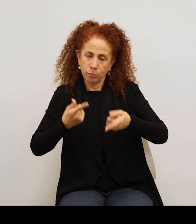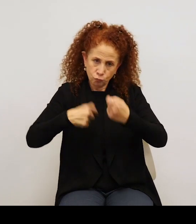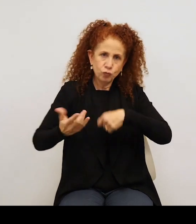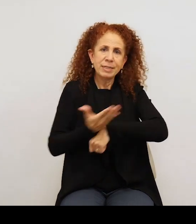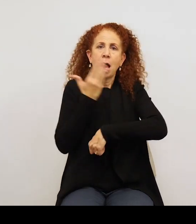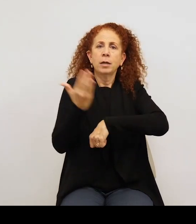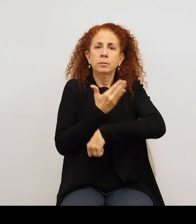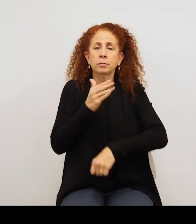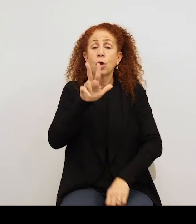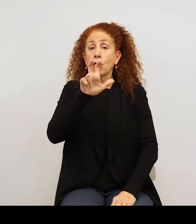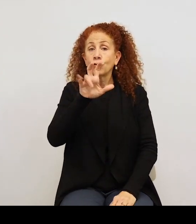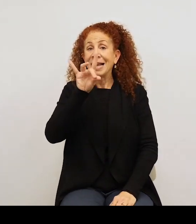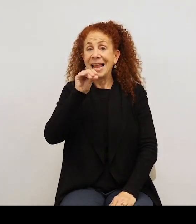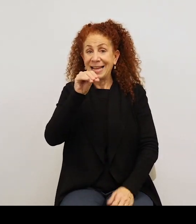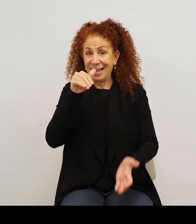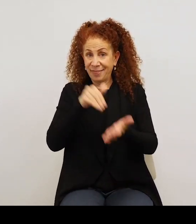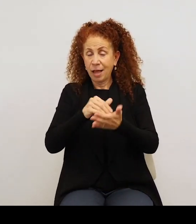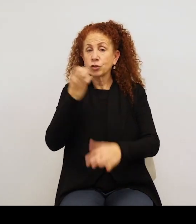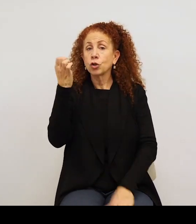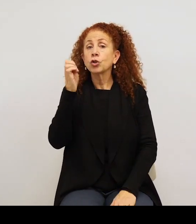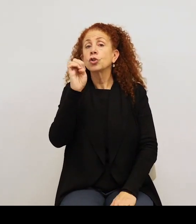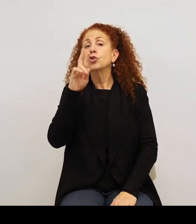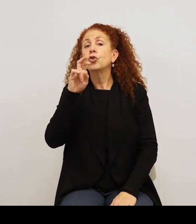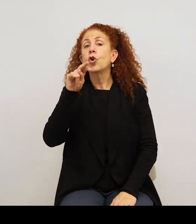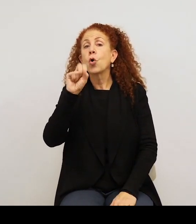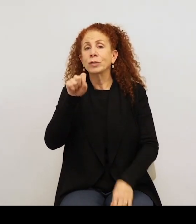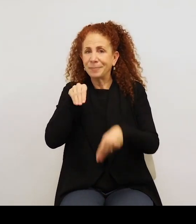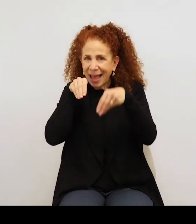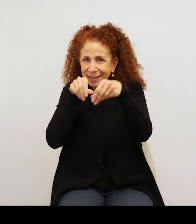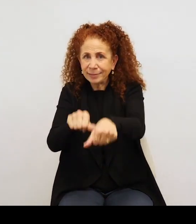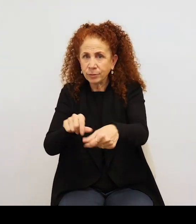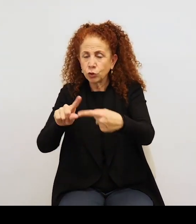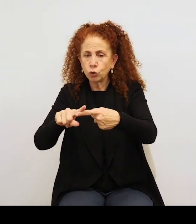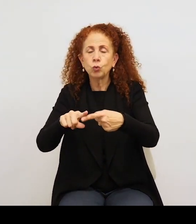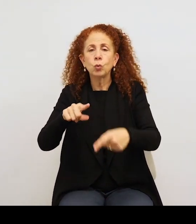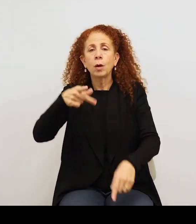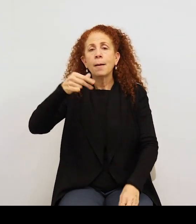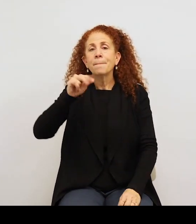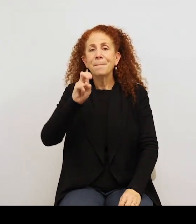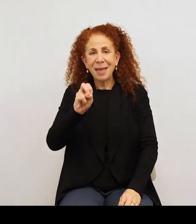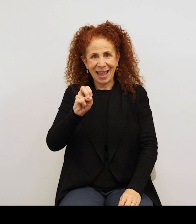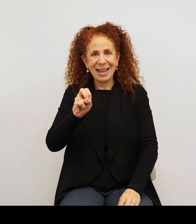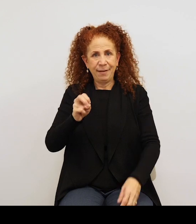380,000 euros were spent to pave the pathways,